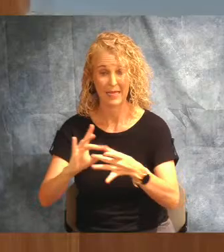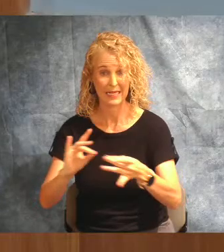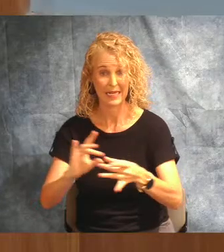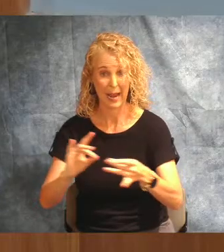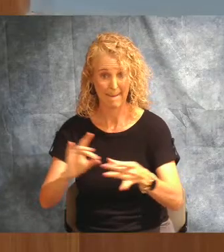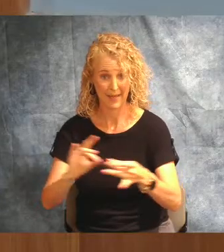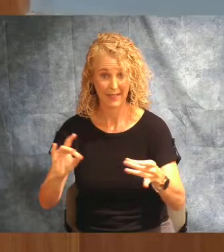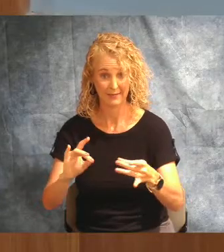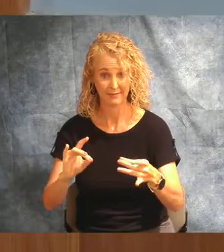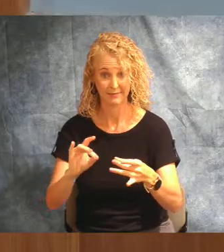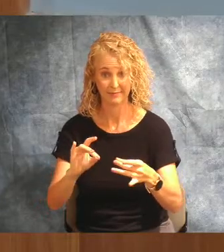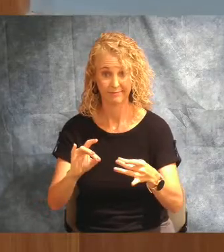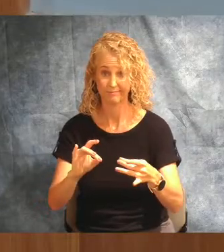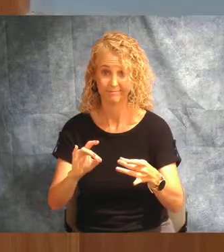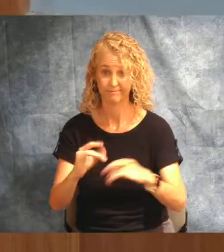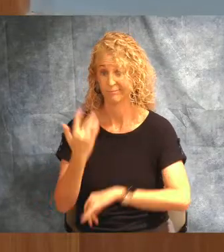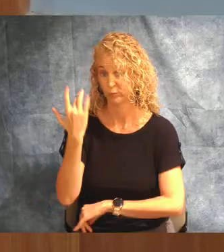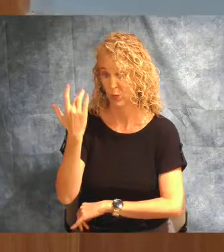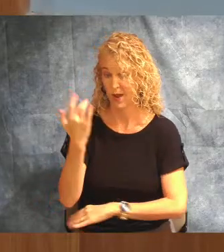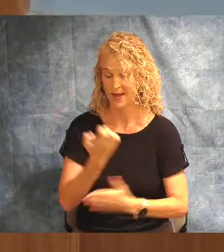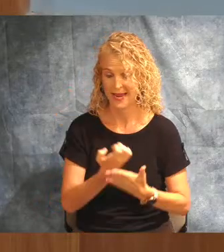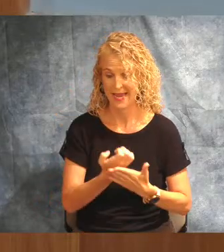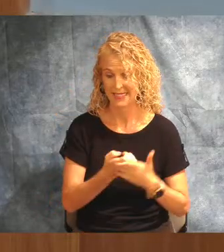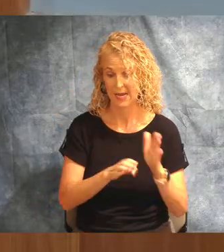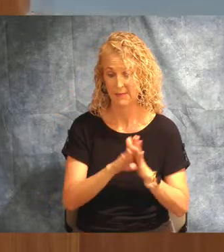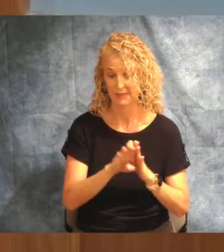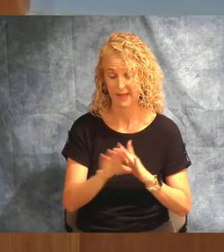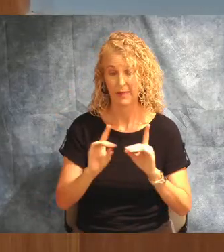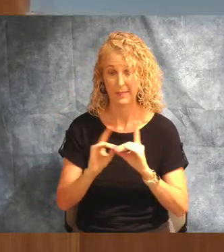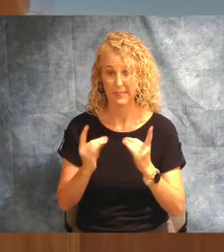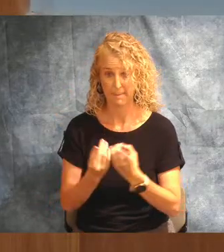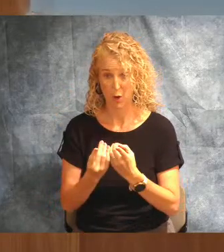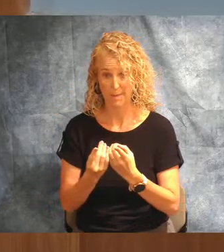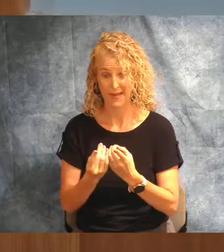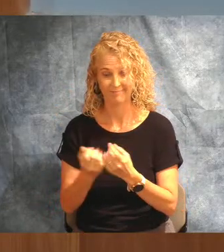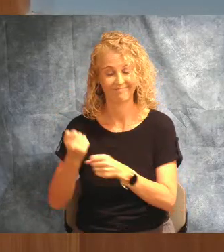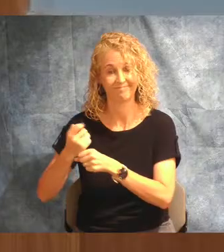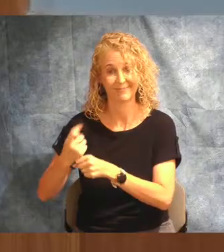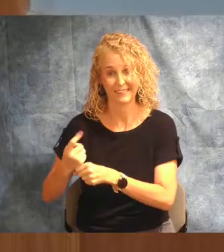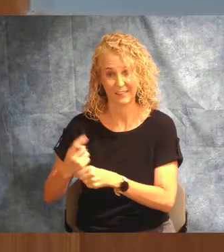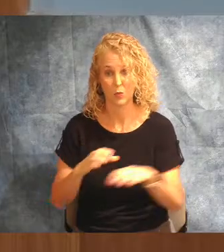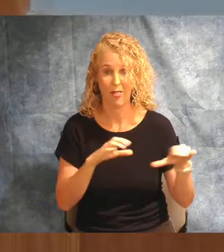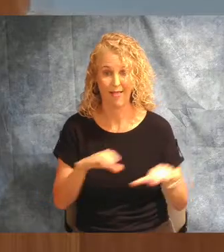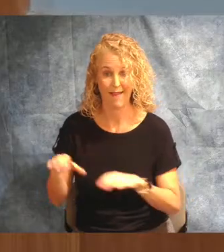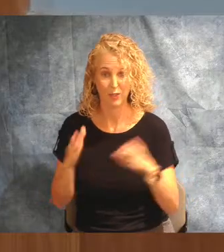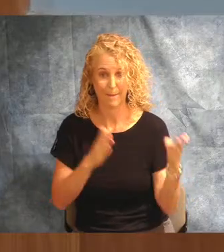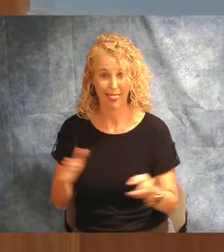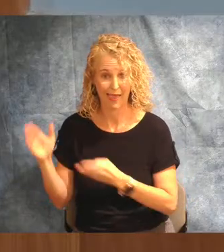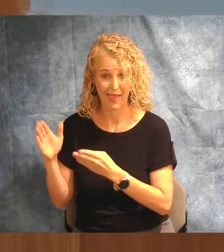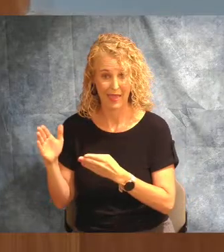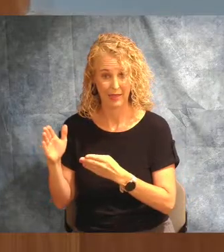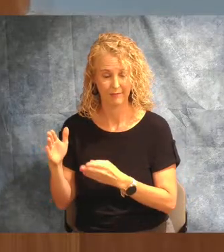economic development department's annual action plan. This plan will describe what we use federal